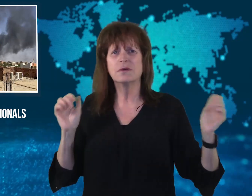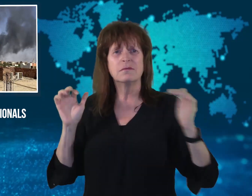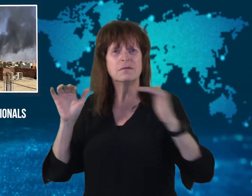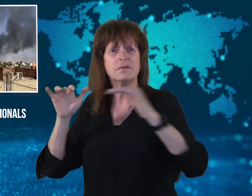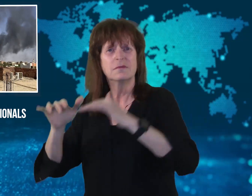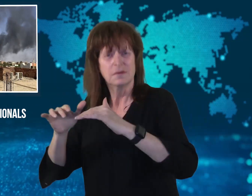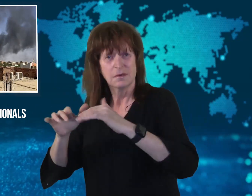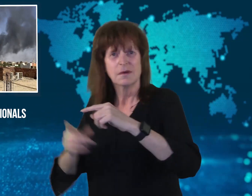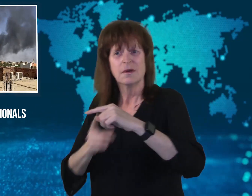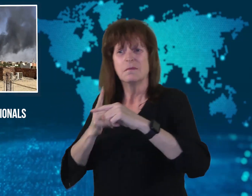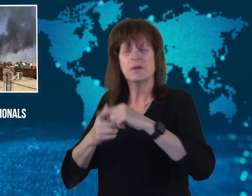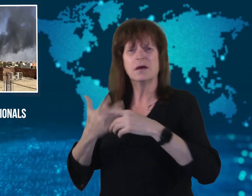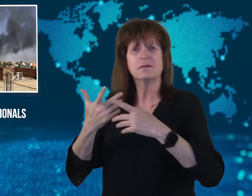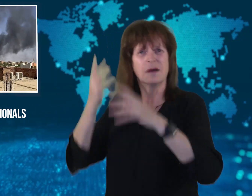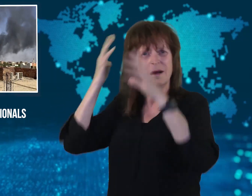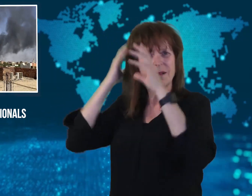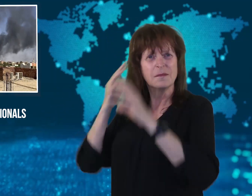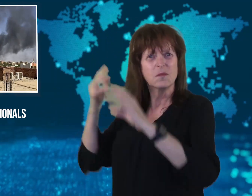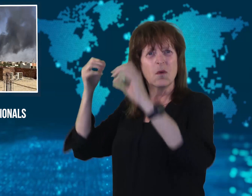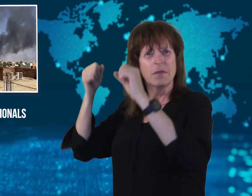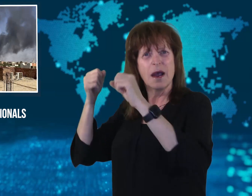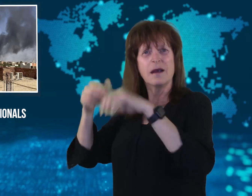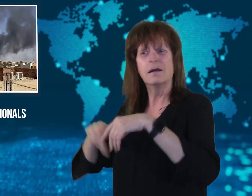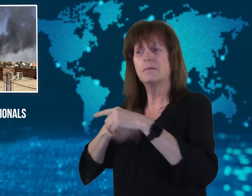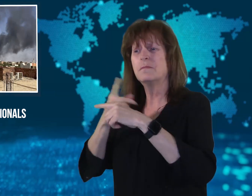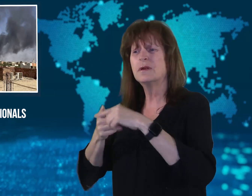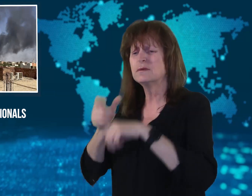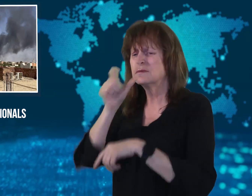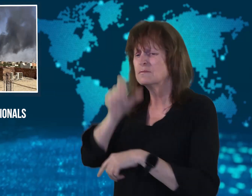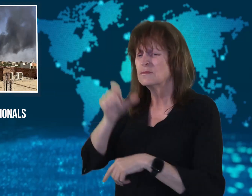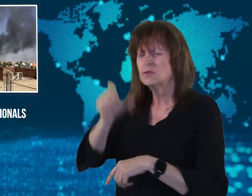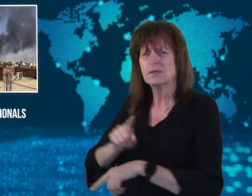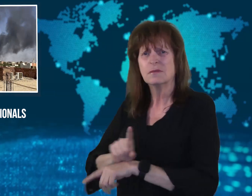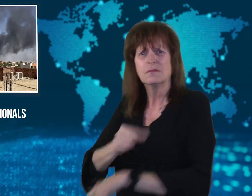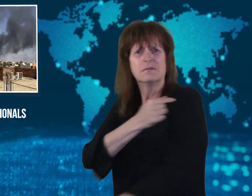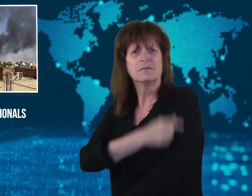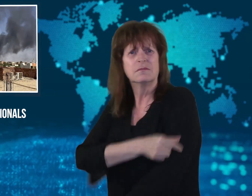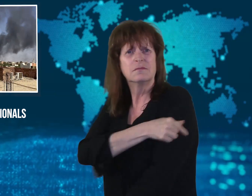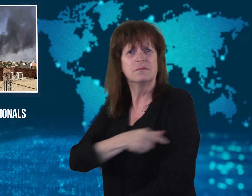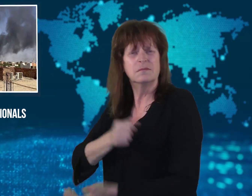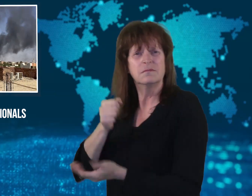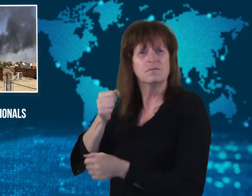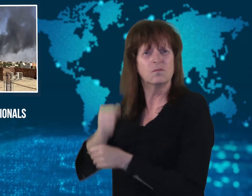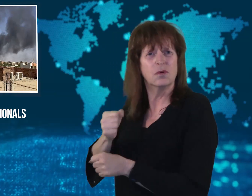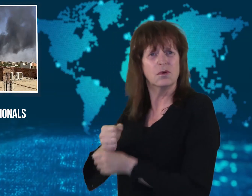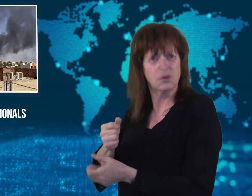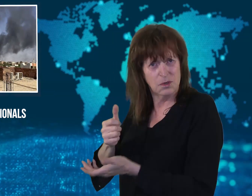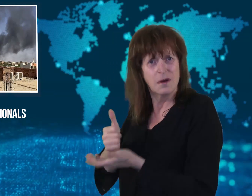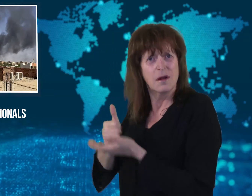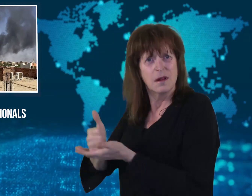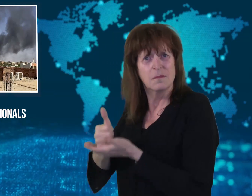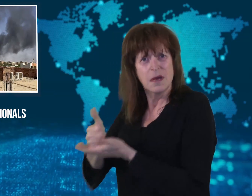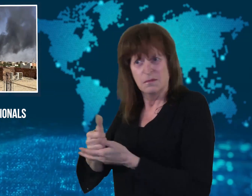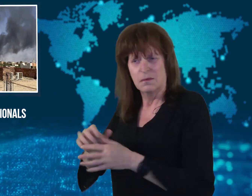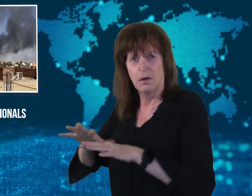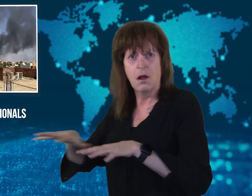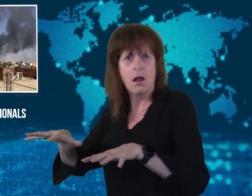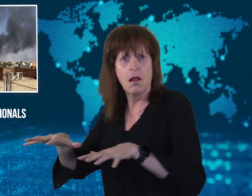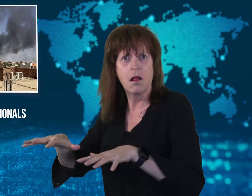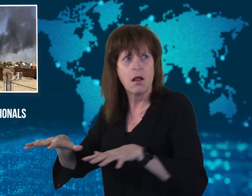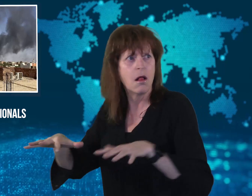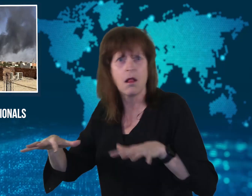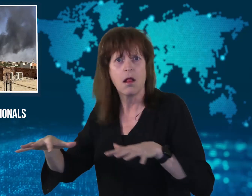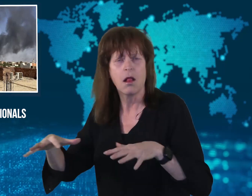and aid workers - have been stranded.